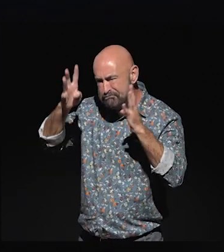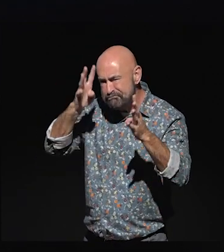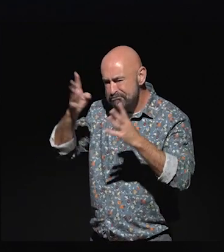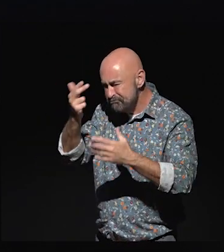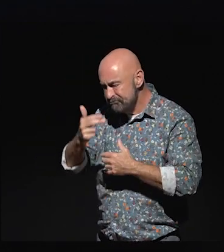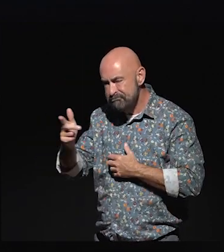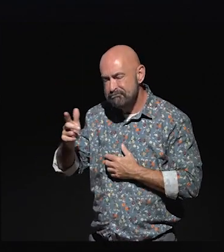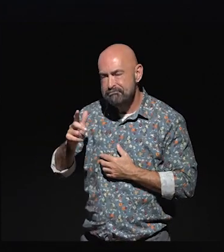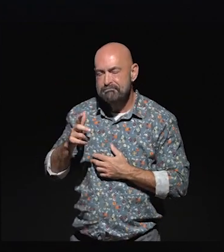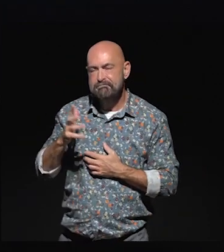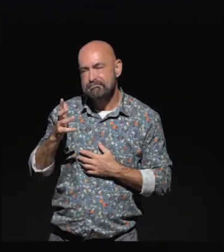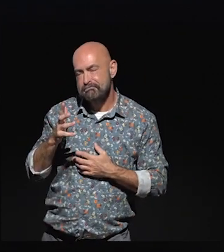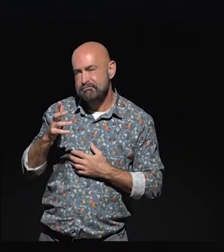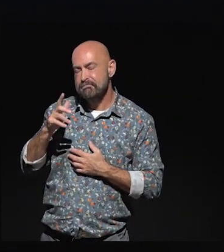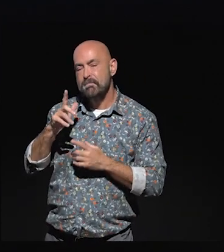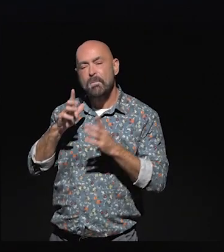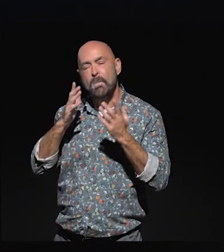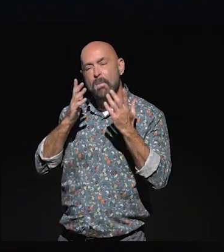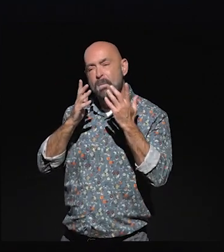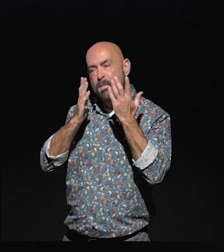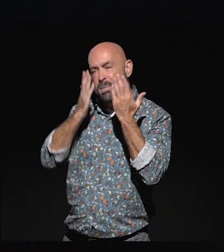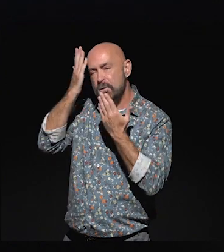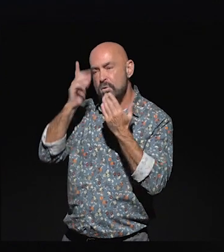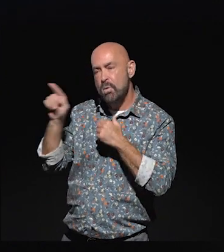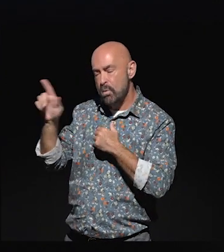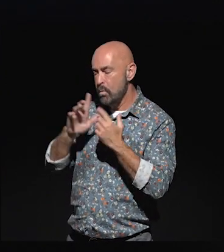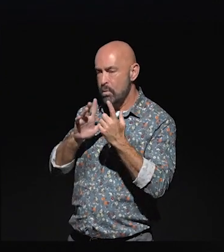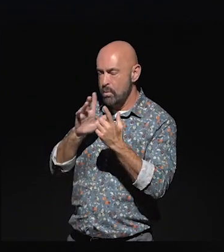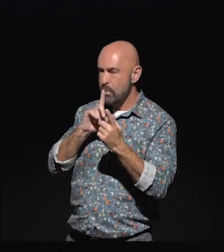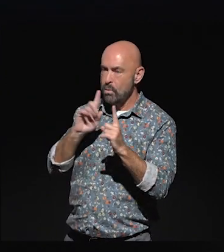we're now going to look at would have been a star work